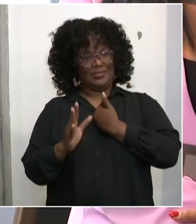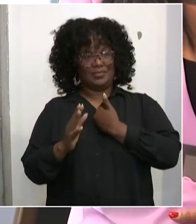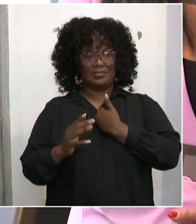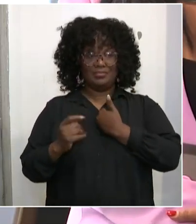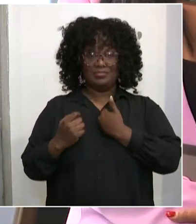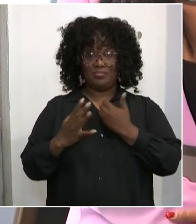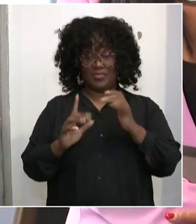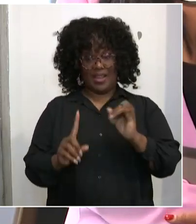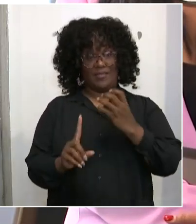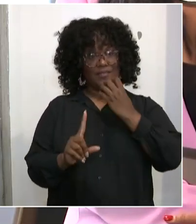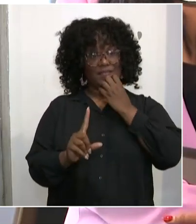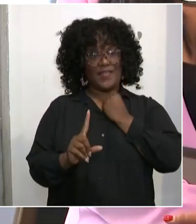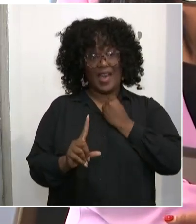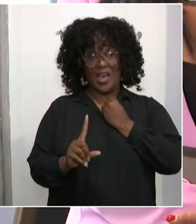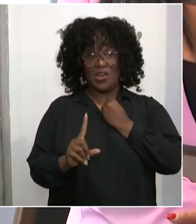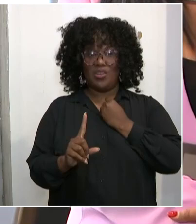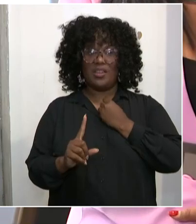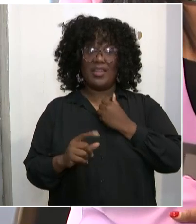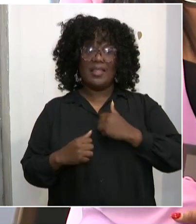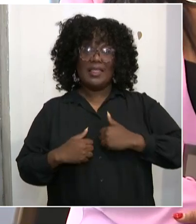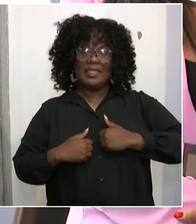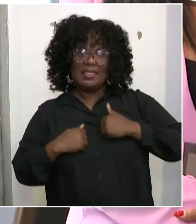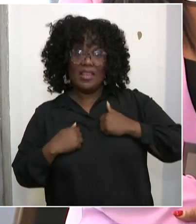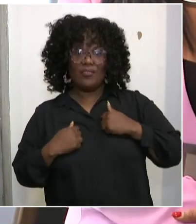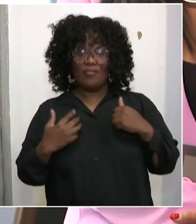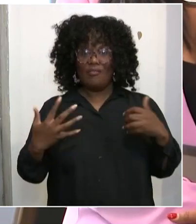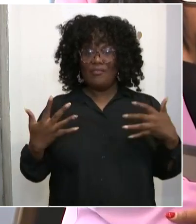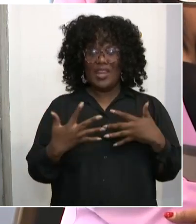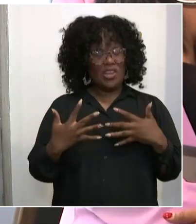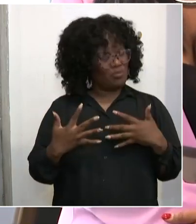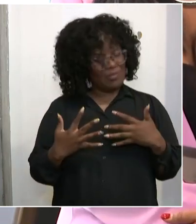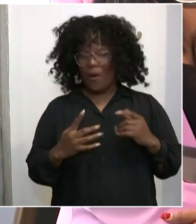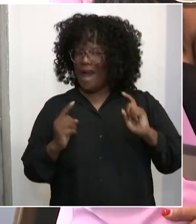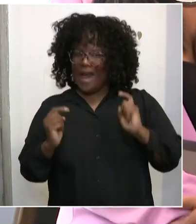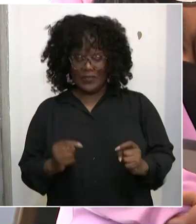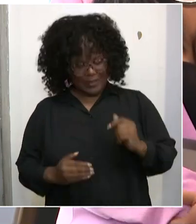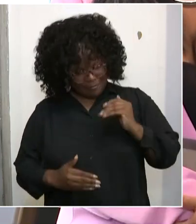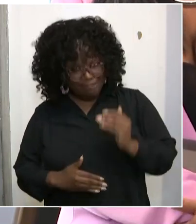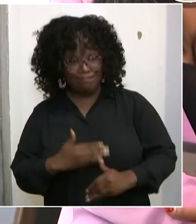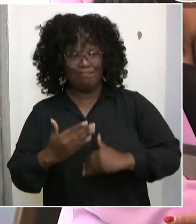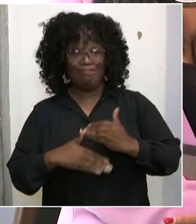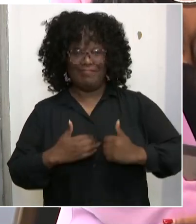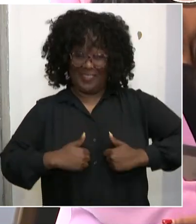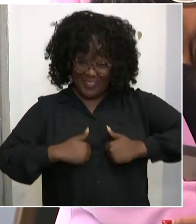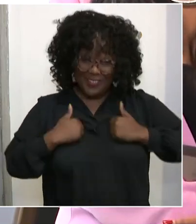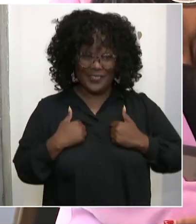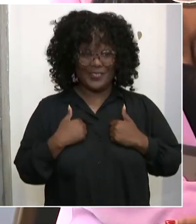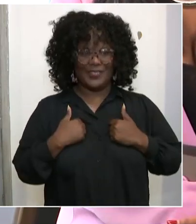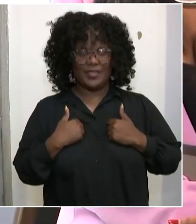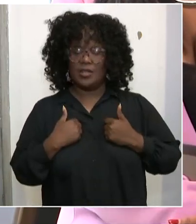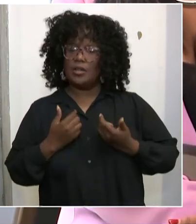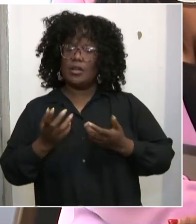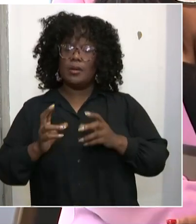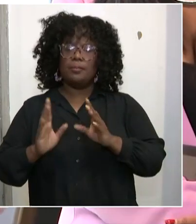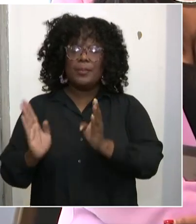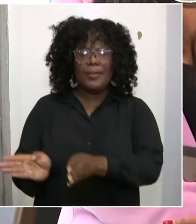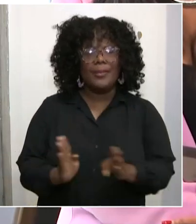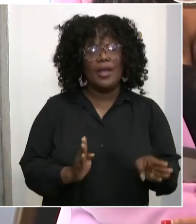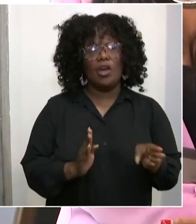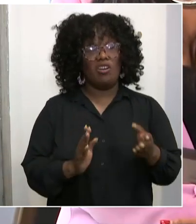we have to live our lives we have to prepare and be as best prepared uh as we can, um, but we have to,